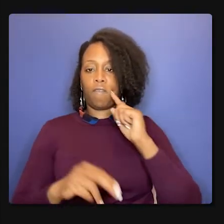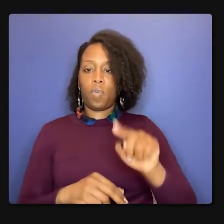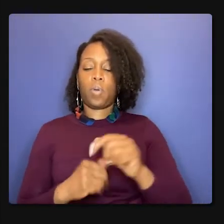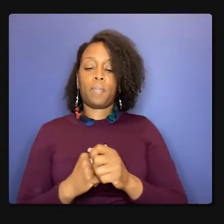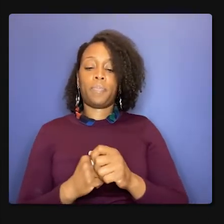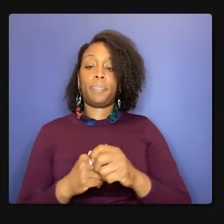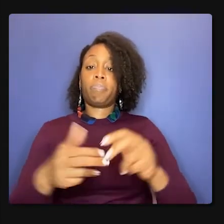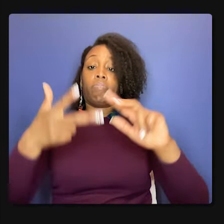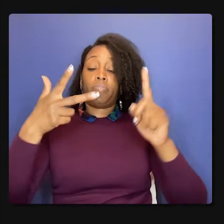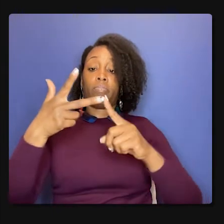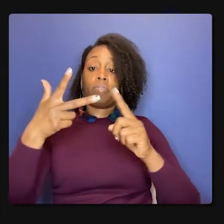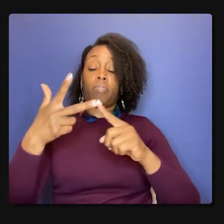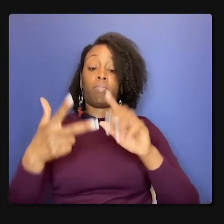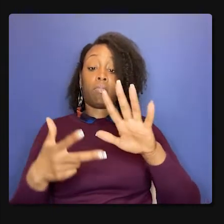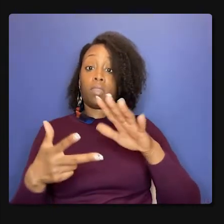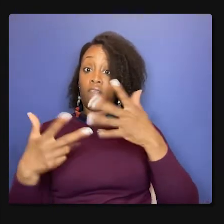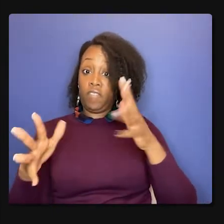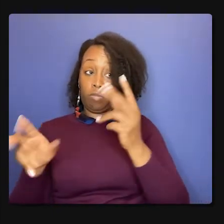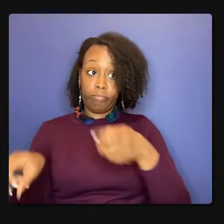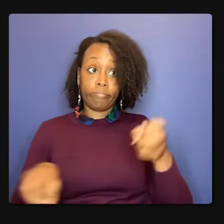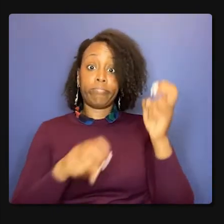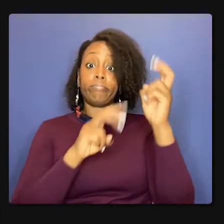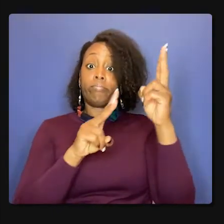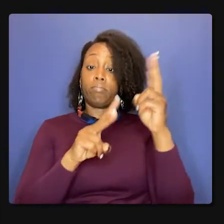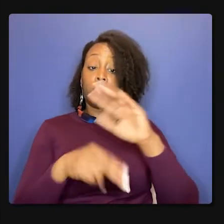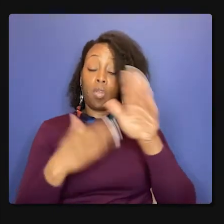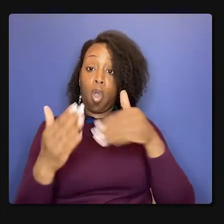And step three, with your packages successfully uploaded